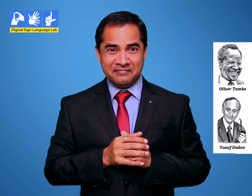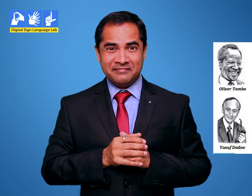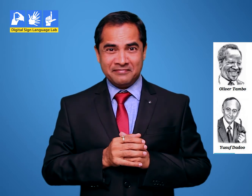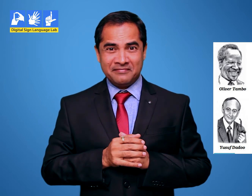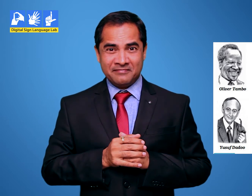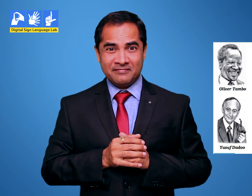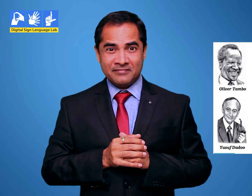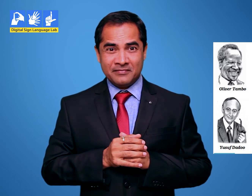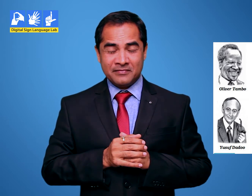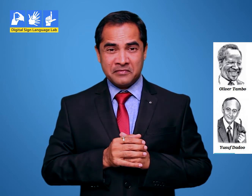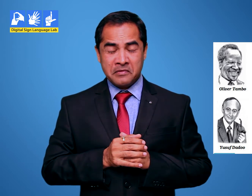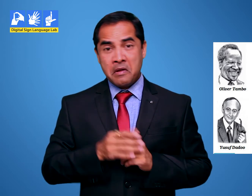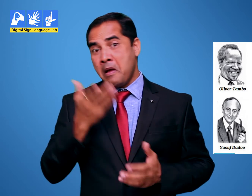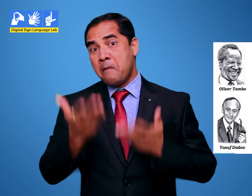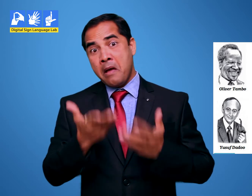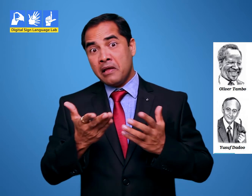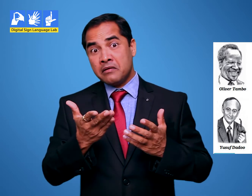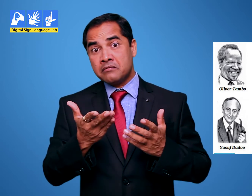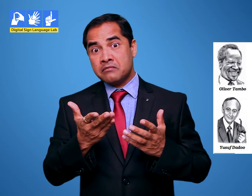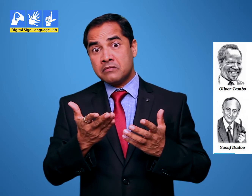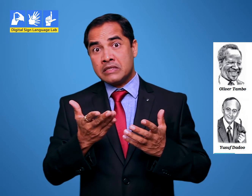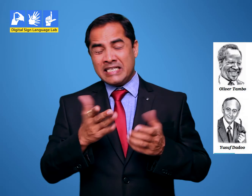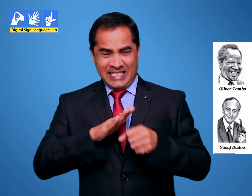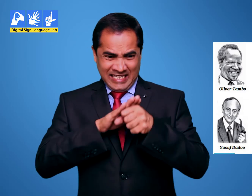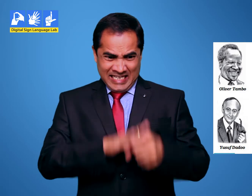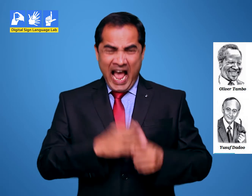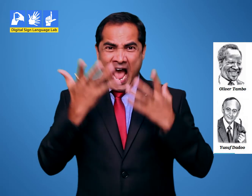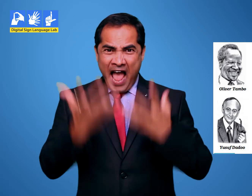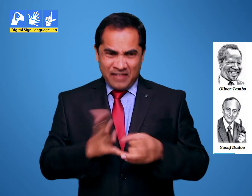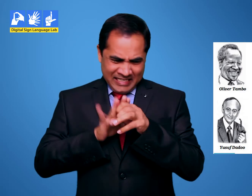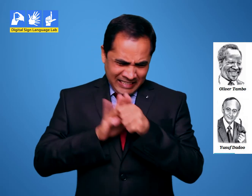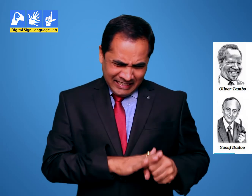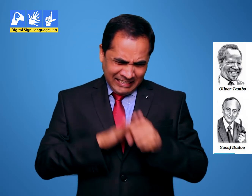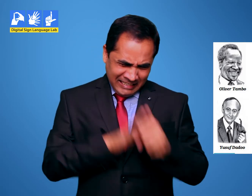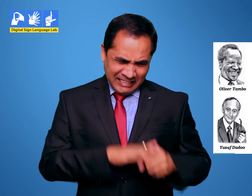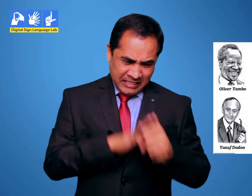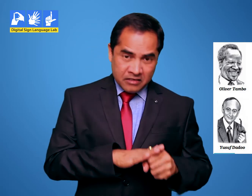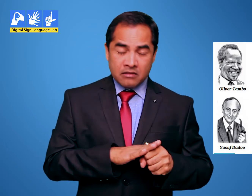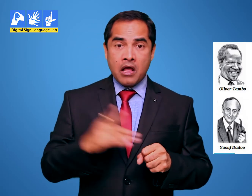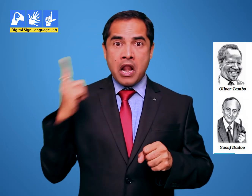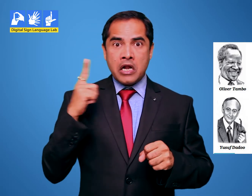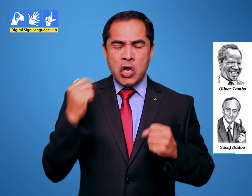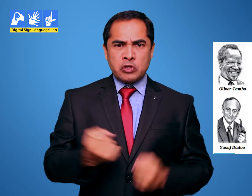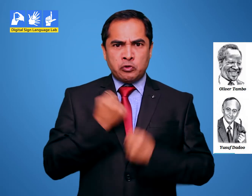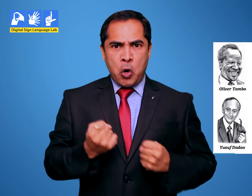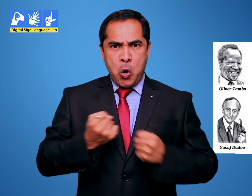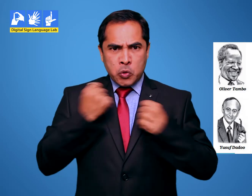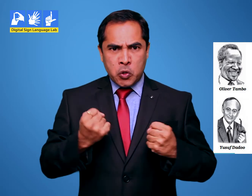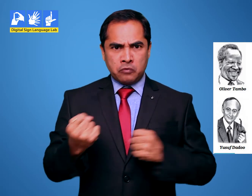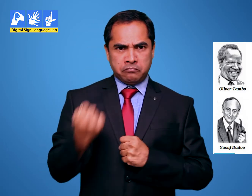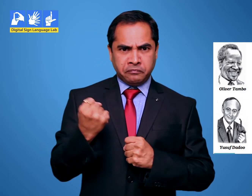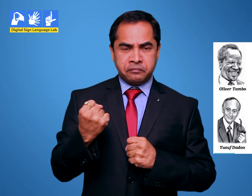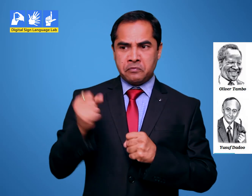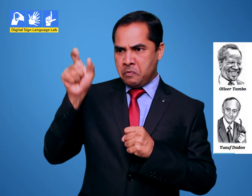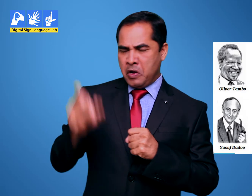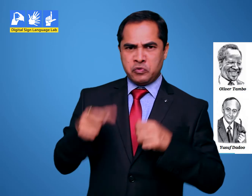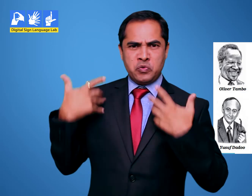Perhaps it requires such depth of oppression to create such heights of